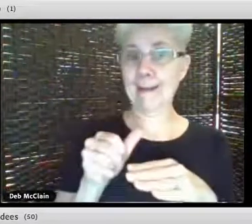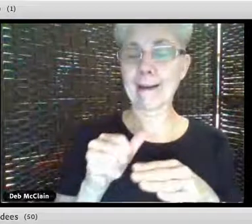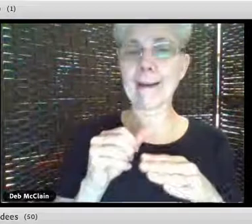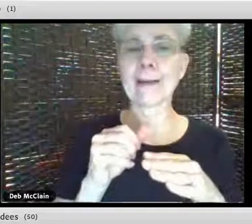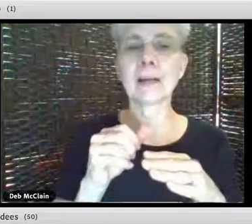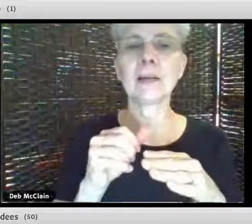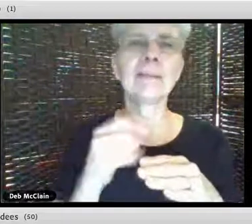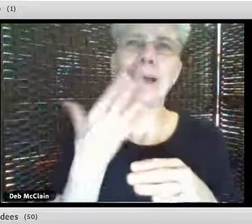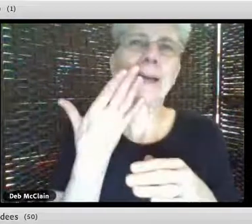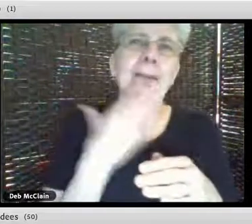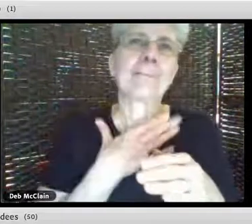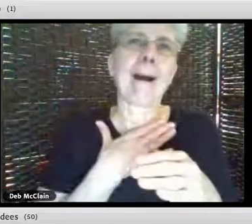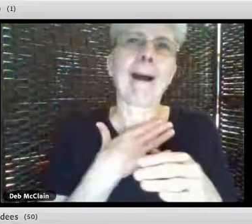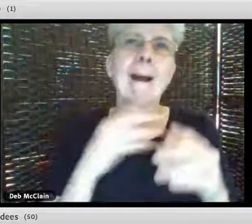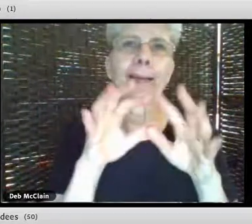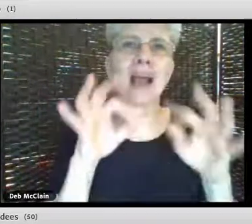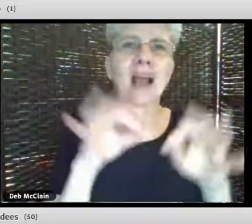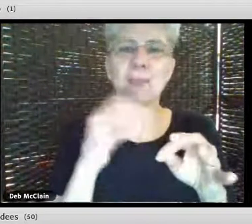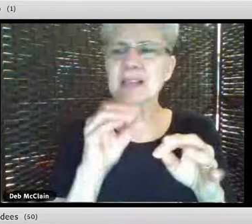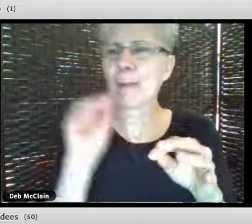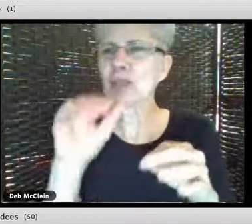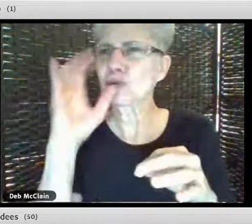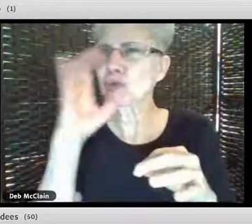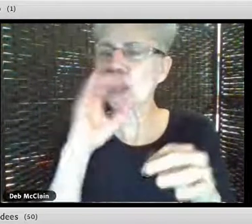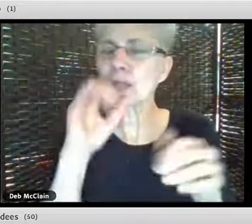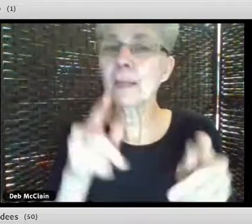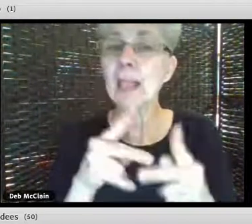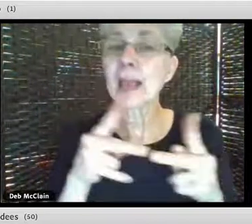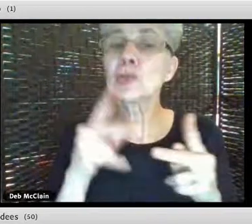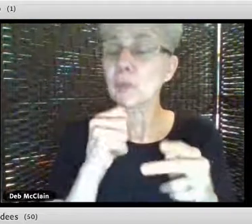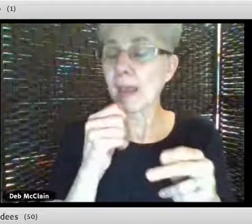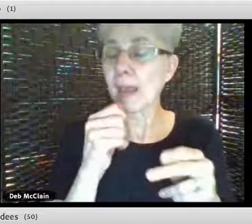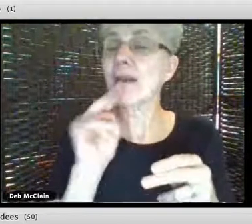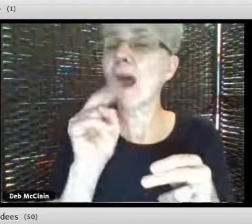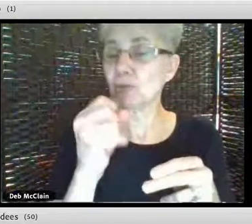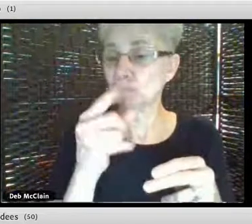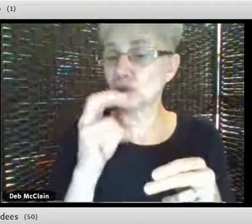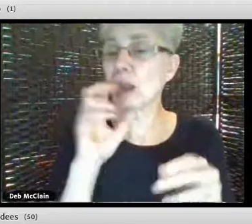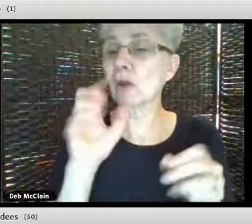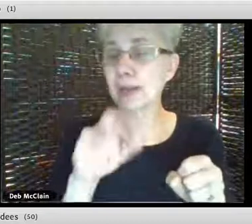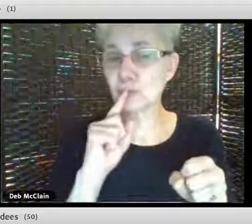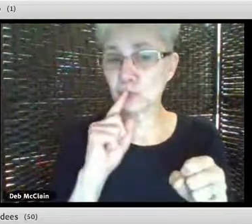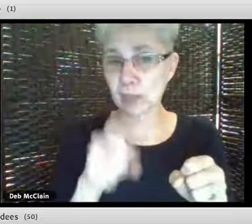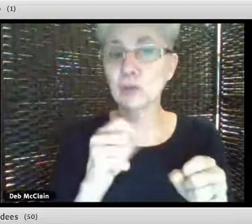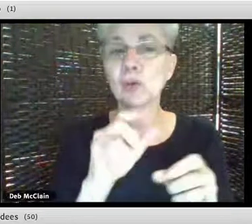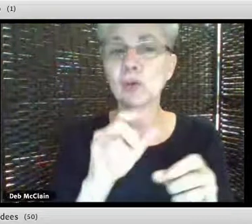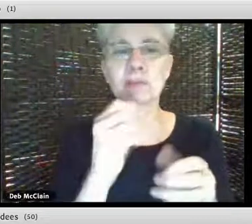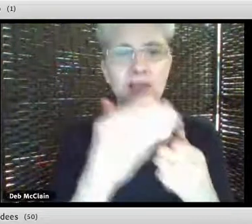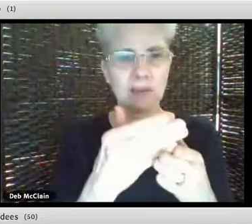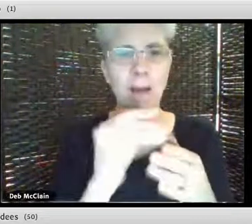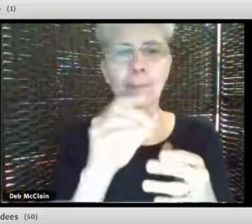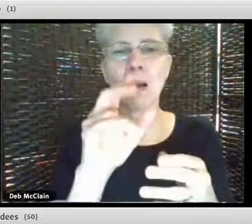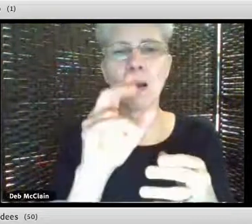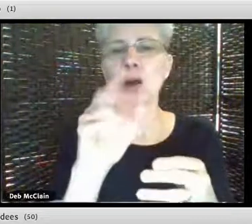My Documents, I put it someplace strange -- Yes, you can unshare. Absolutely. You can turn that off. You can definitely turn that off, but, yes,